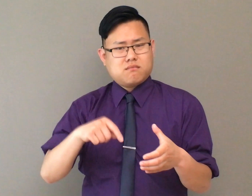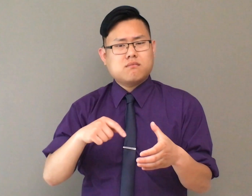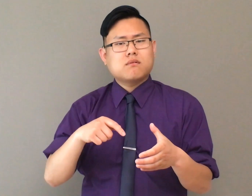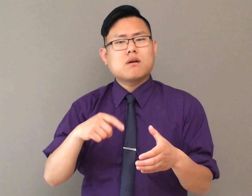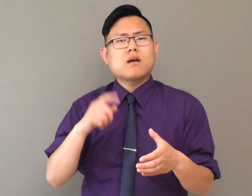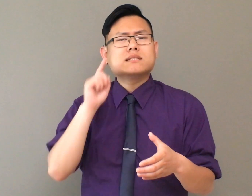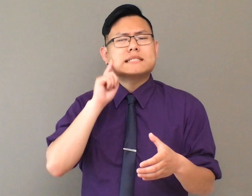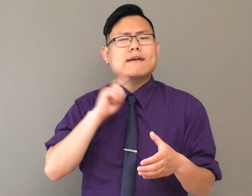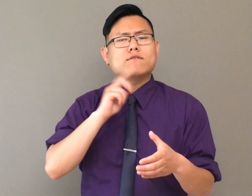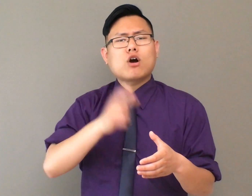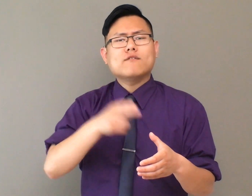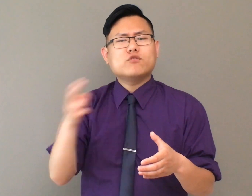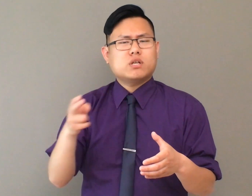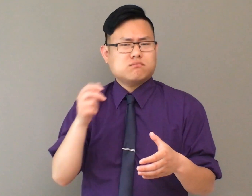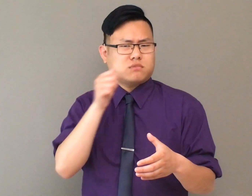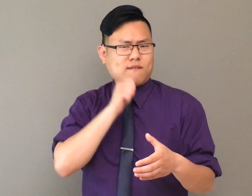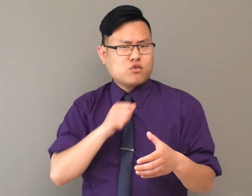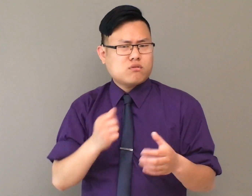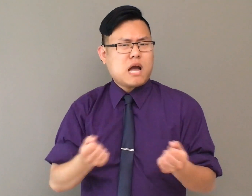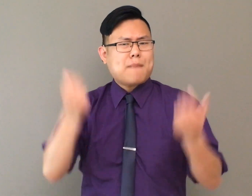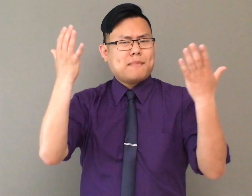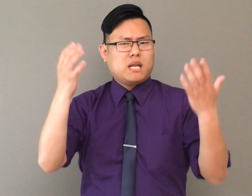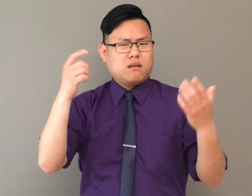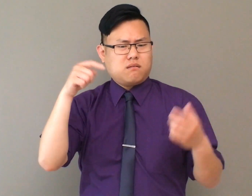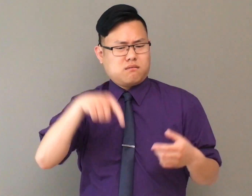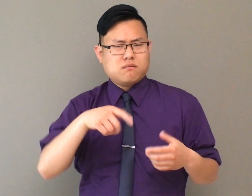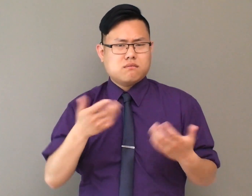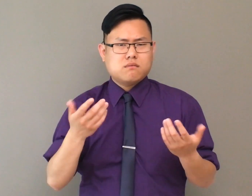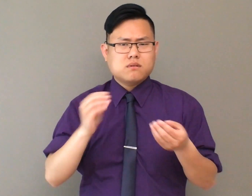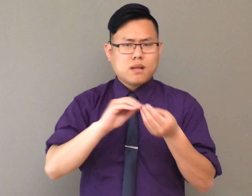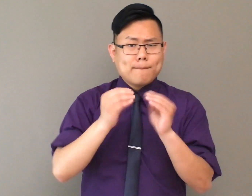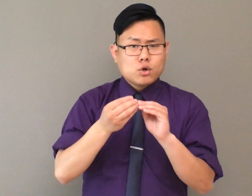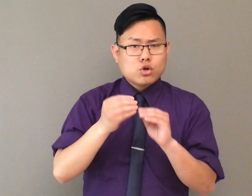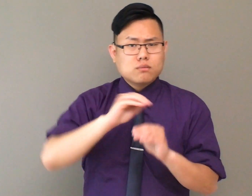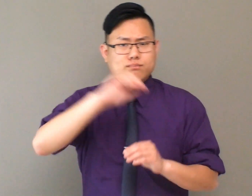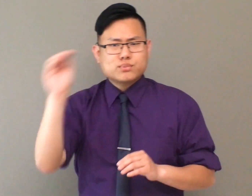what percentage of those people are deaf or hard of hearing? Unfortunately hard data